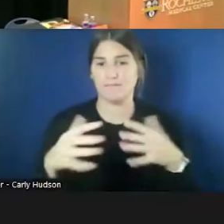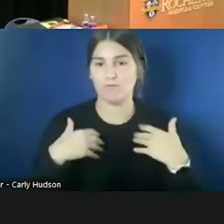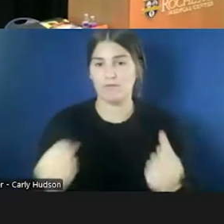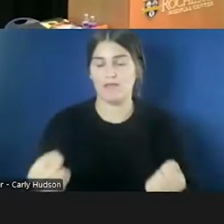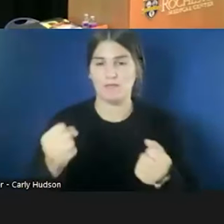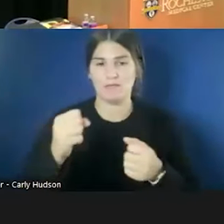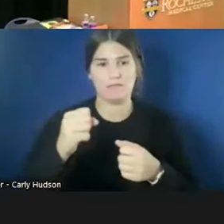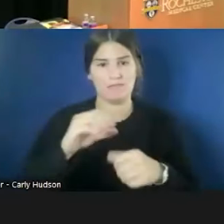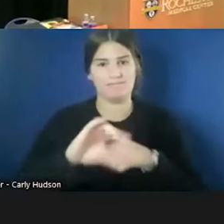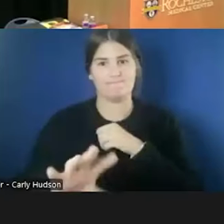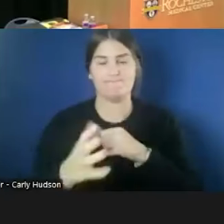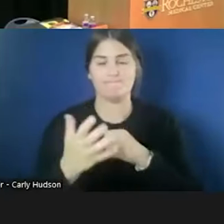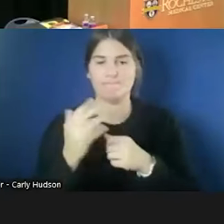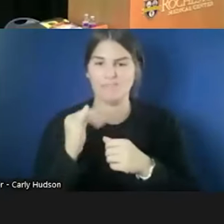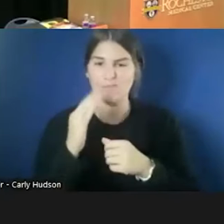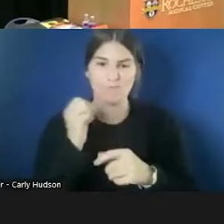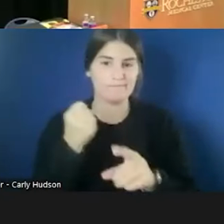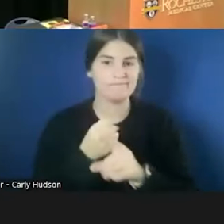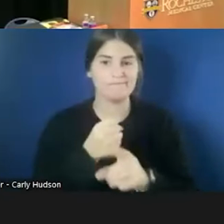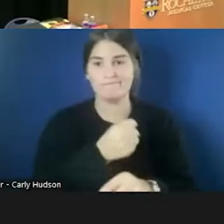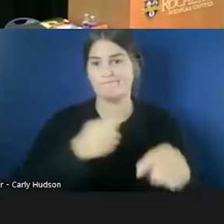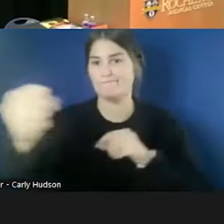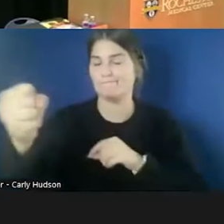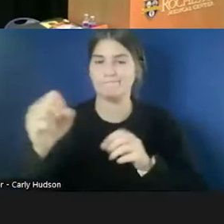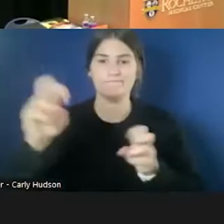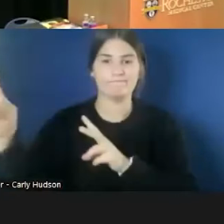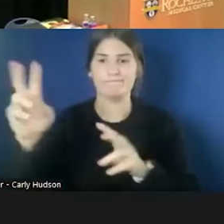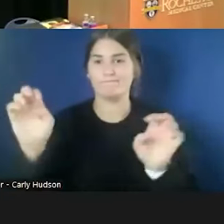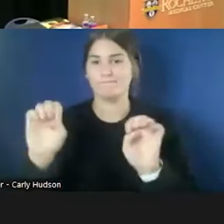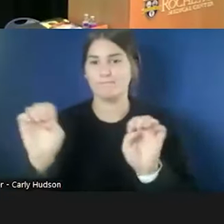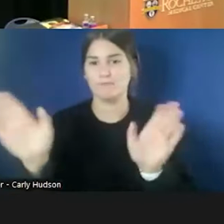the emergency departments at rates higher than their white non-latino counterparts